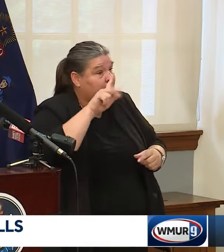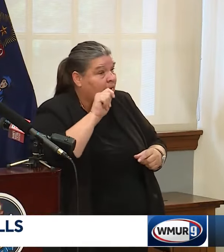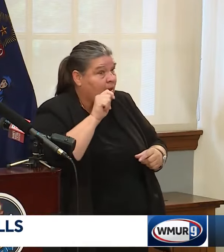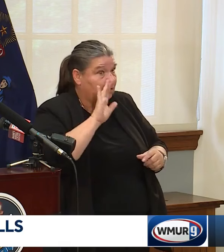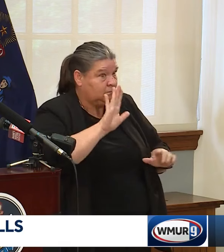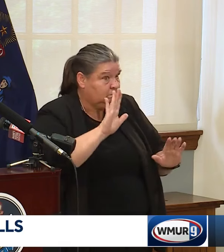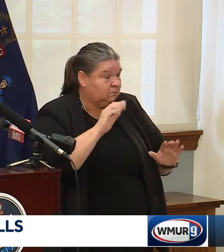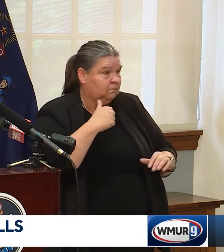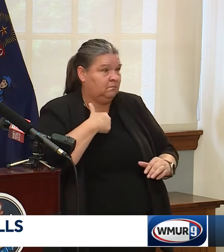MORE STATE TROOPERS.